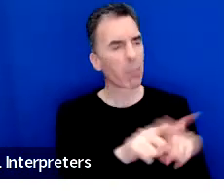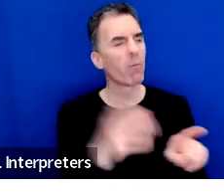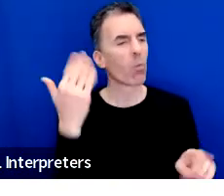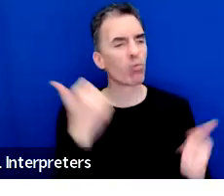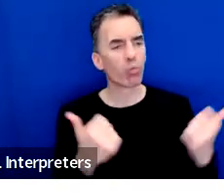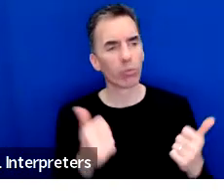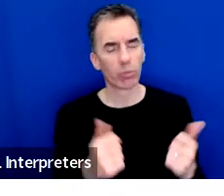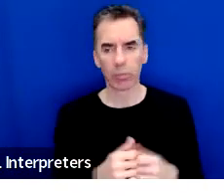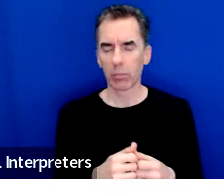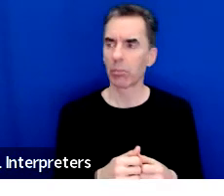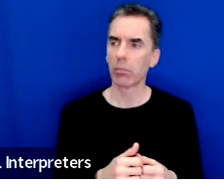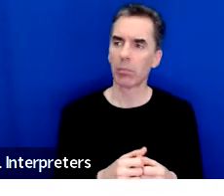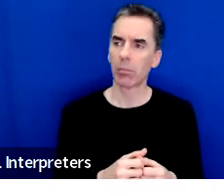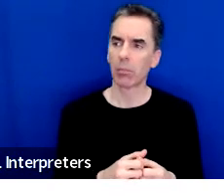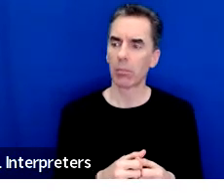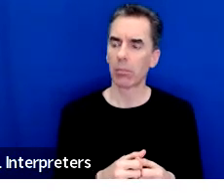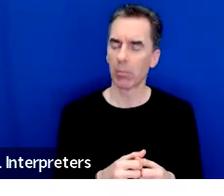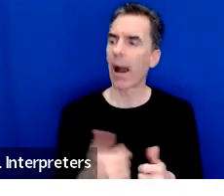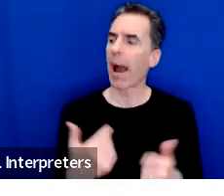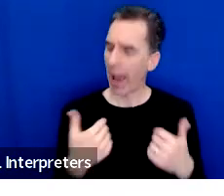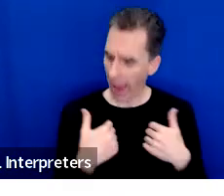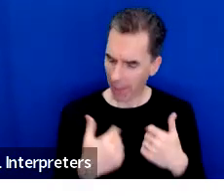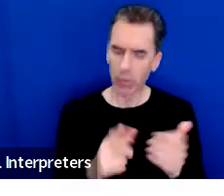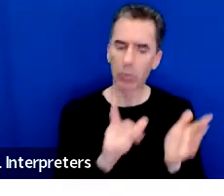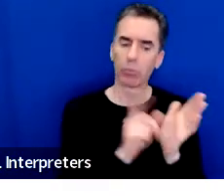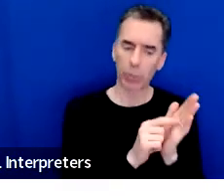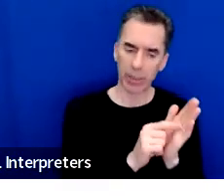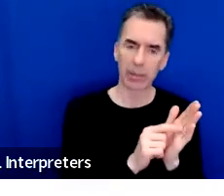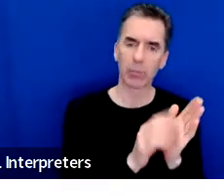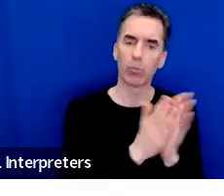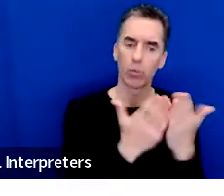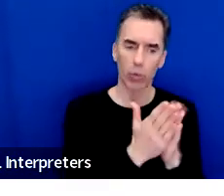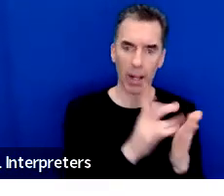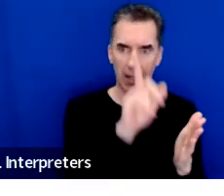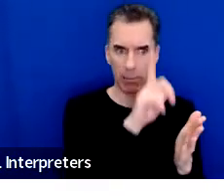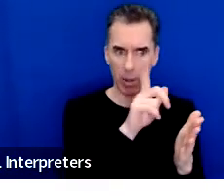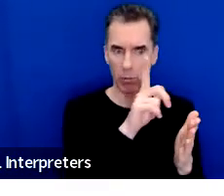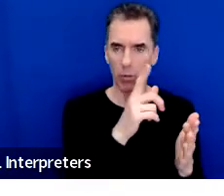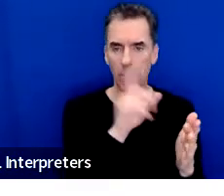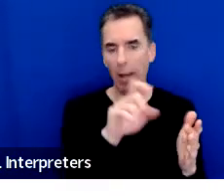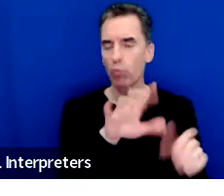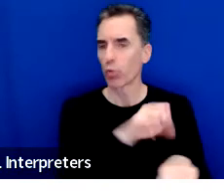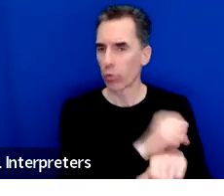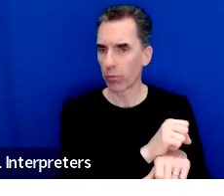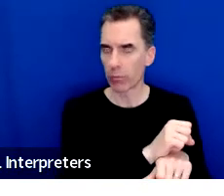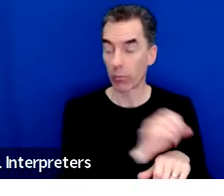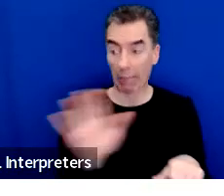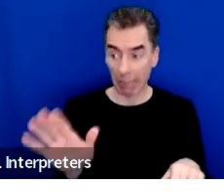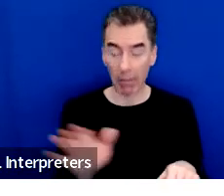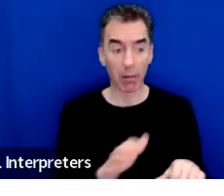We still have the print textbooks on reserve in the library. Not all of those books will be in Biblio.